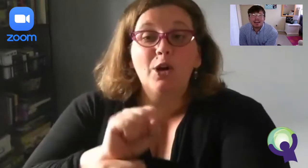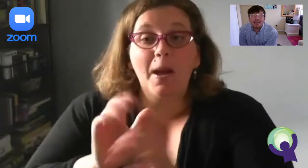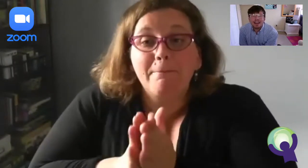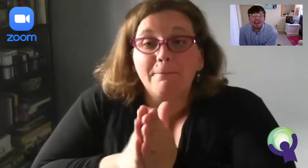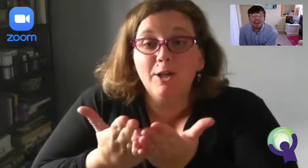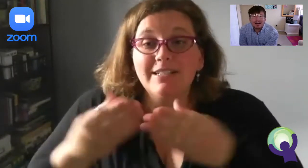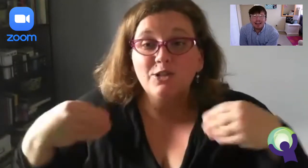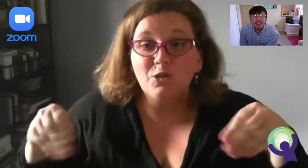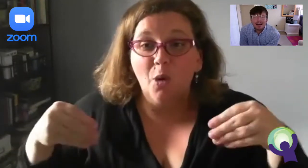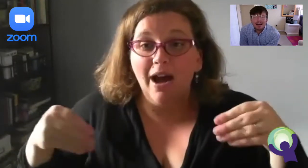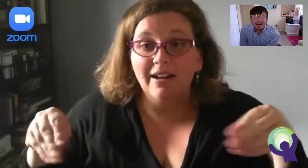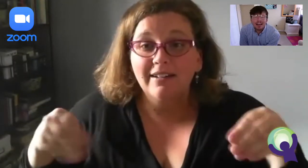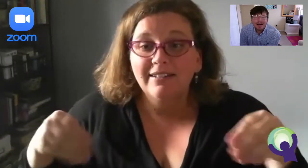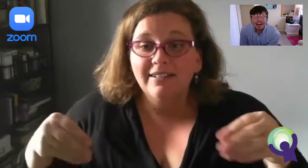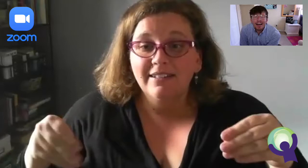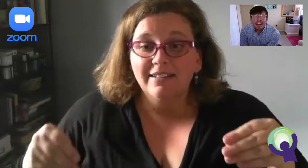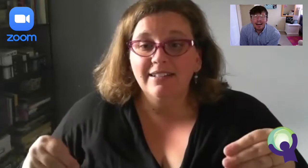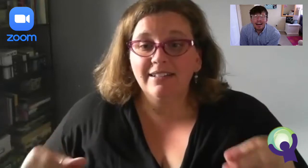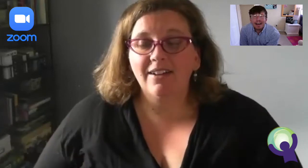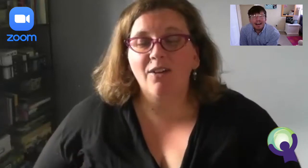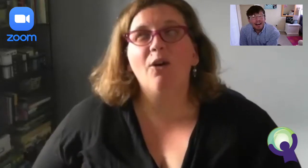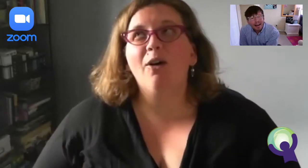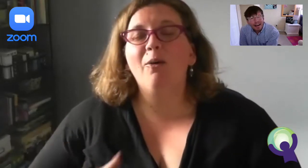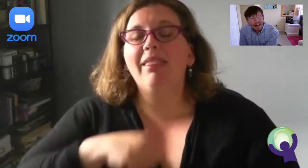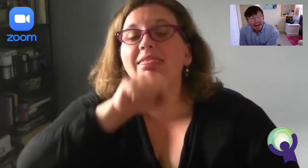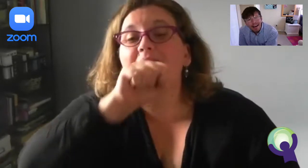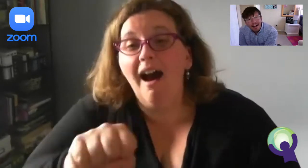evenings and weekends--so i worked at a bookstore.